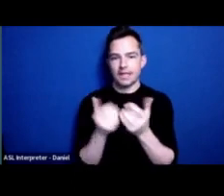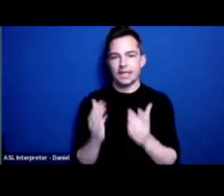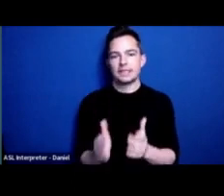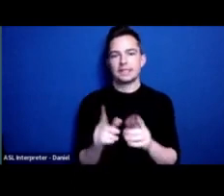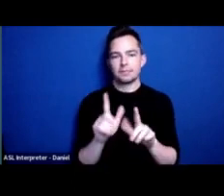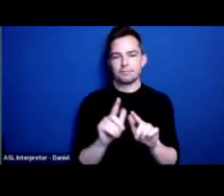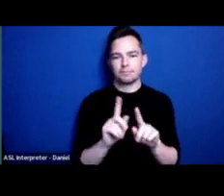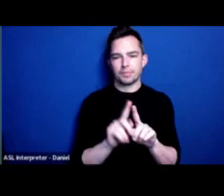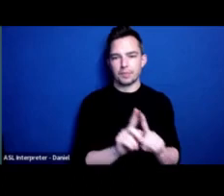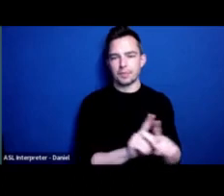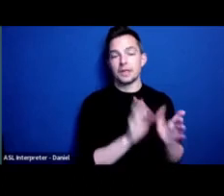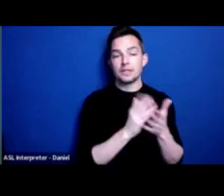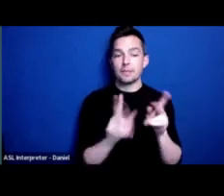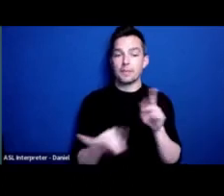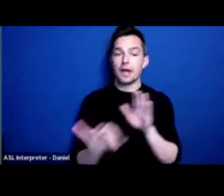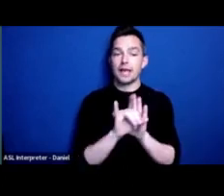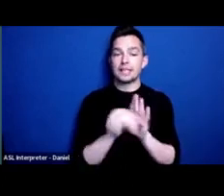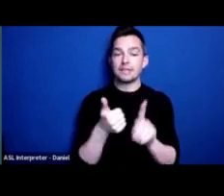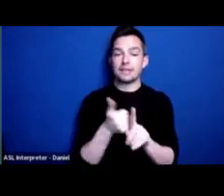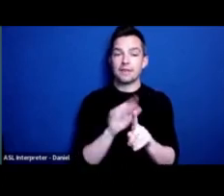Some people identify as peer specialists and peer mentor.